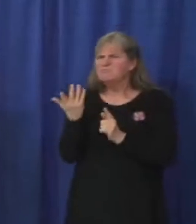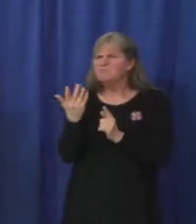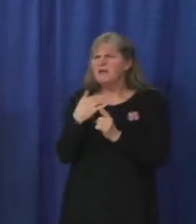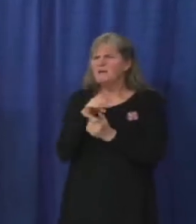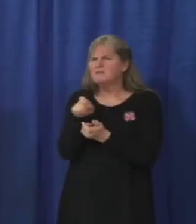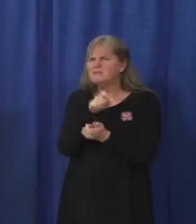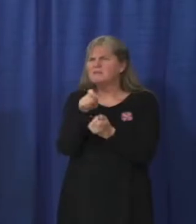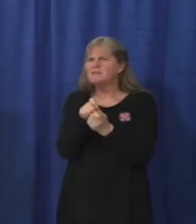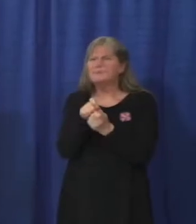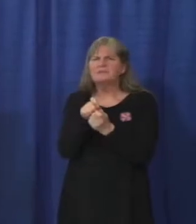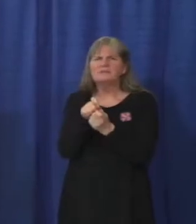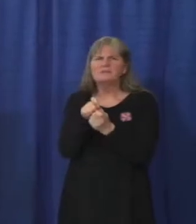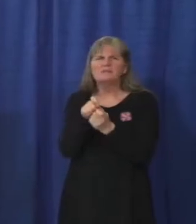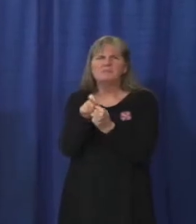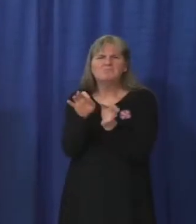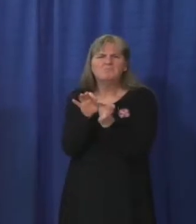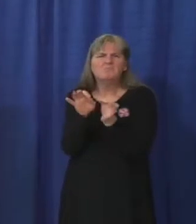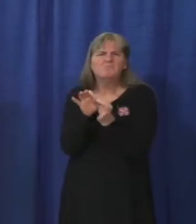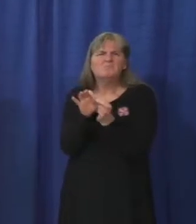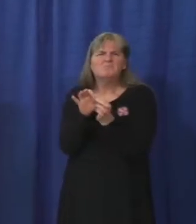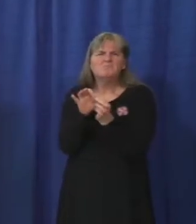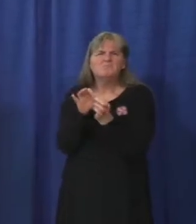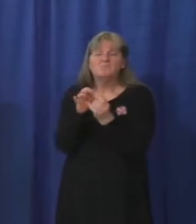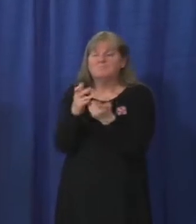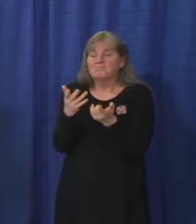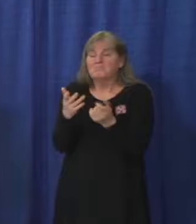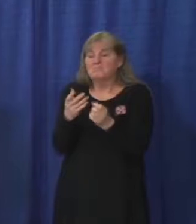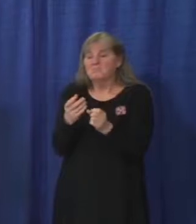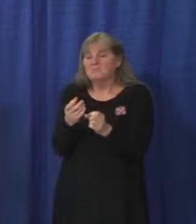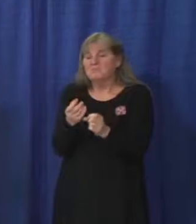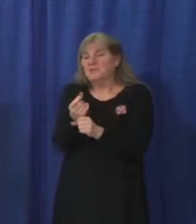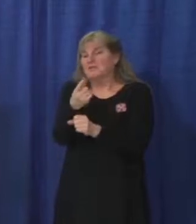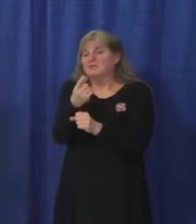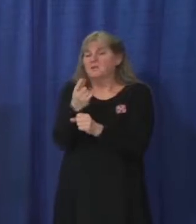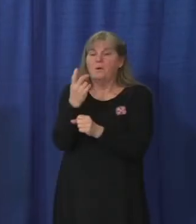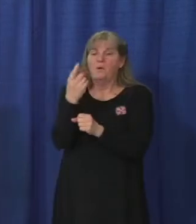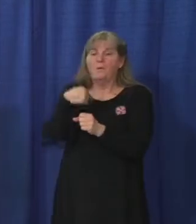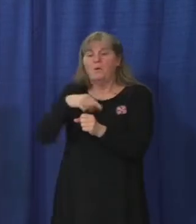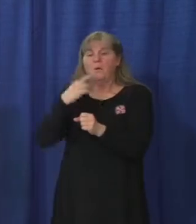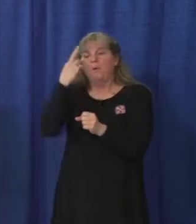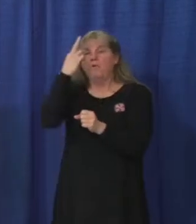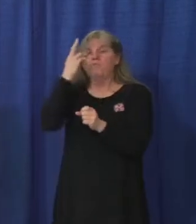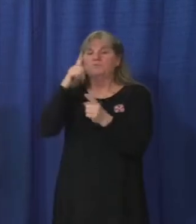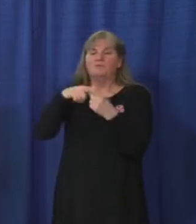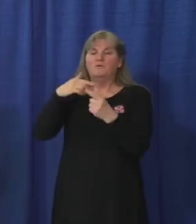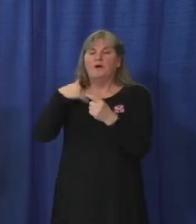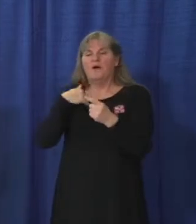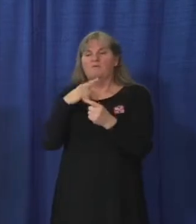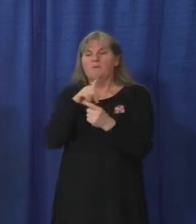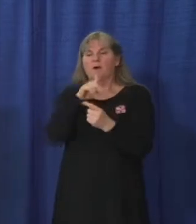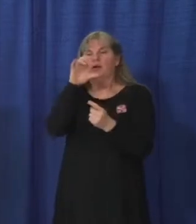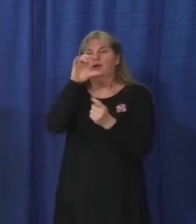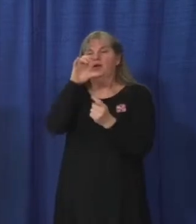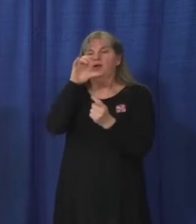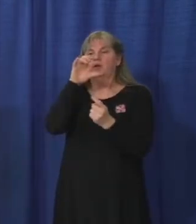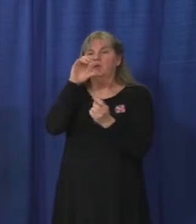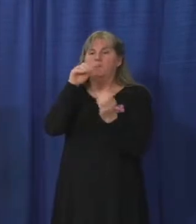I'm making this up but next year we hope we have 100 more affordable housing units in Yukon, something like that,